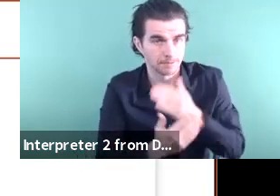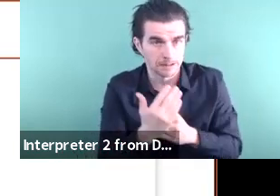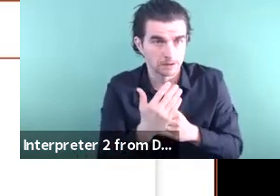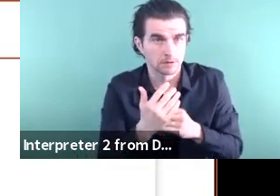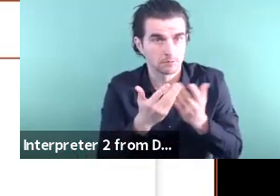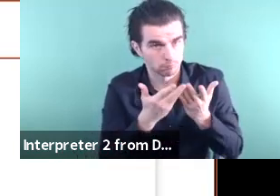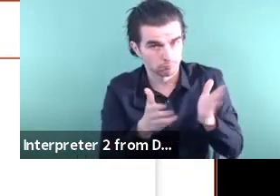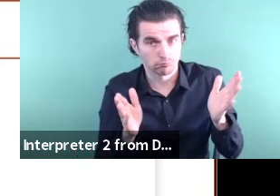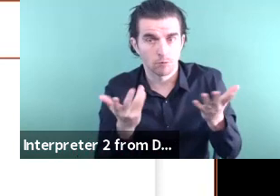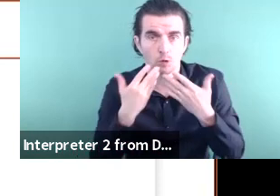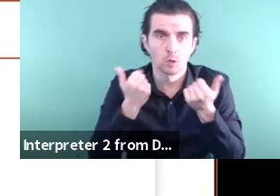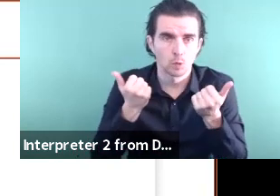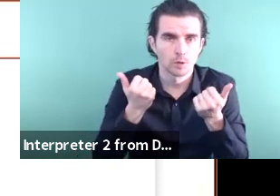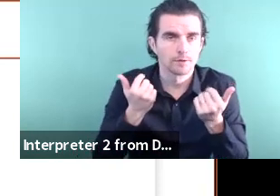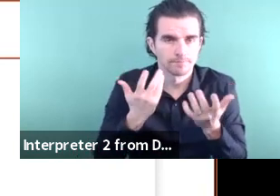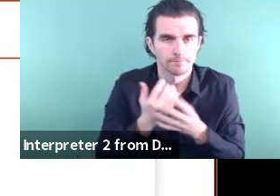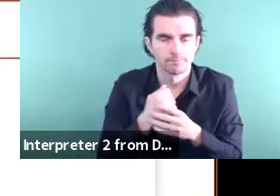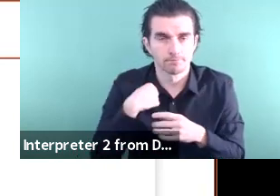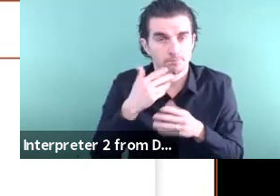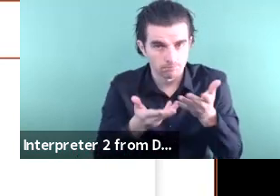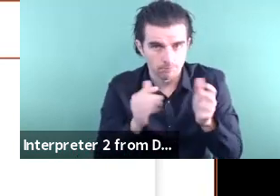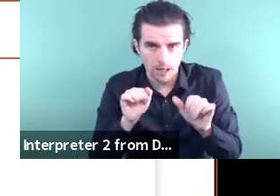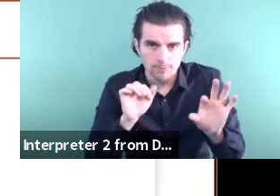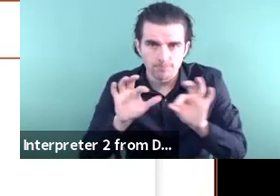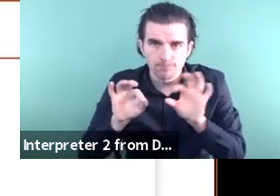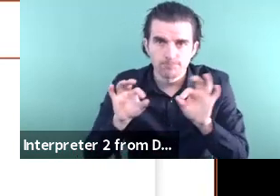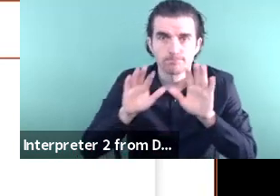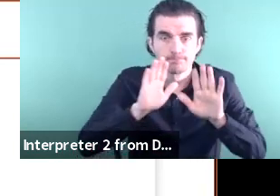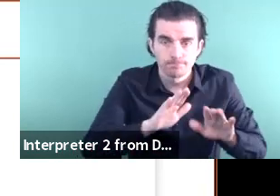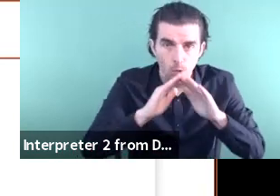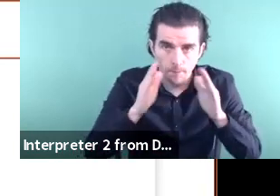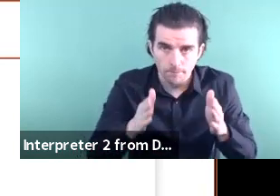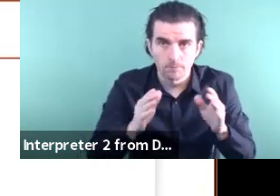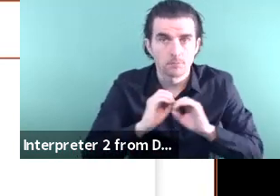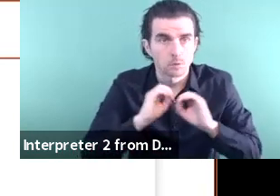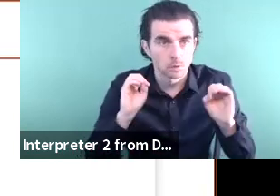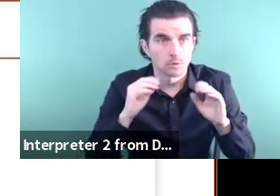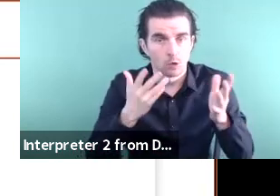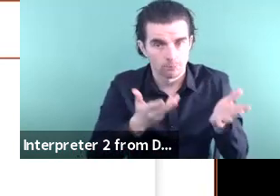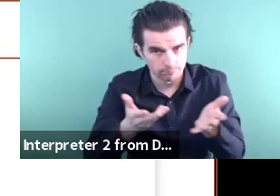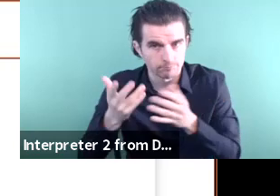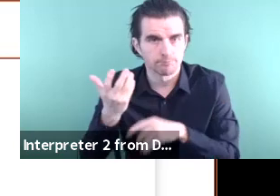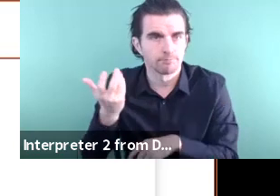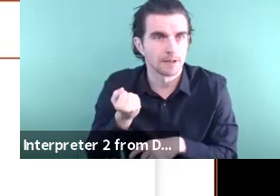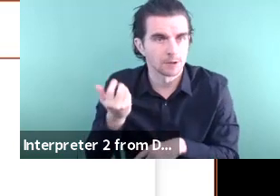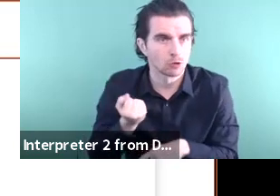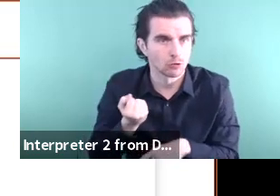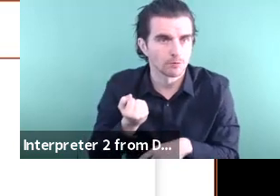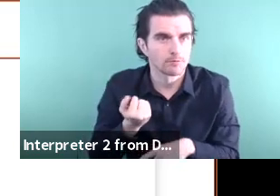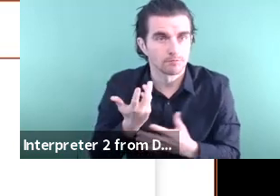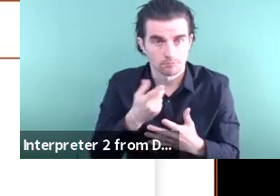benefit but it's not compatible yet with old age pension and if you are a person living alone,